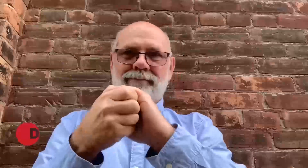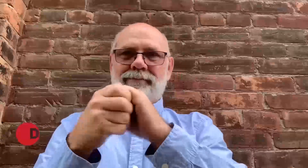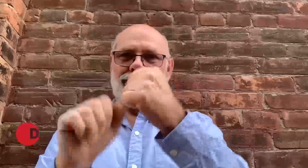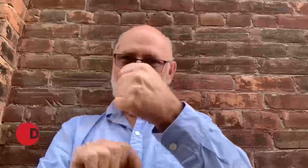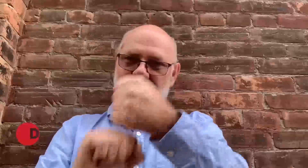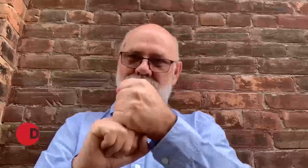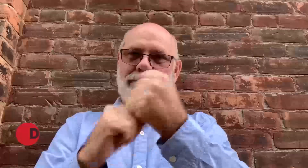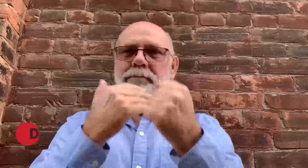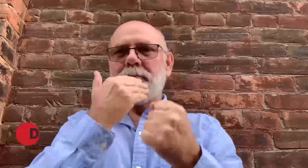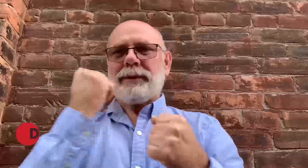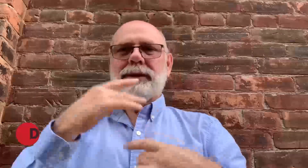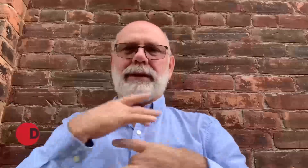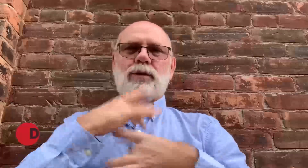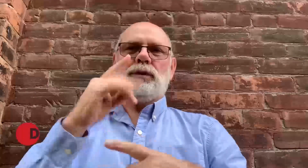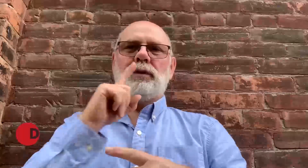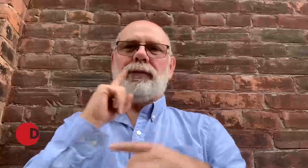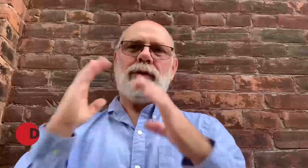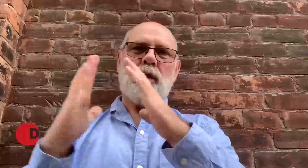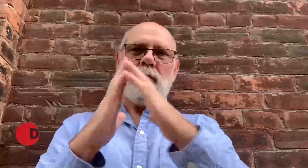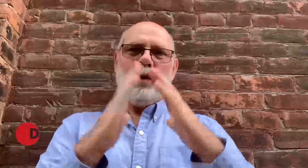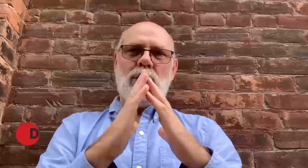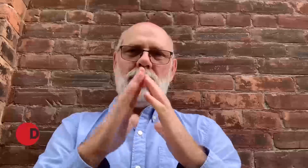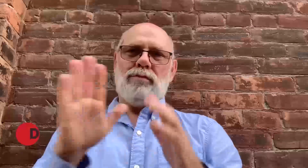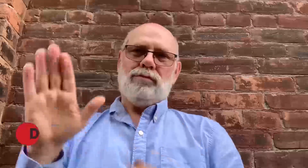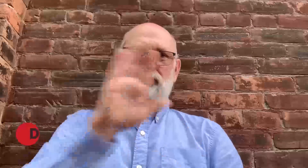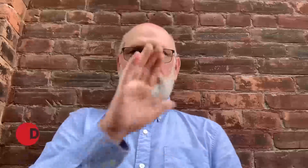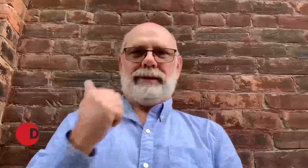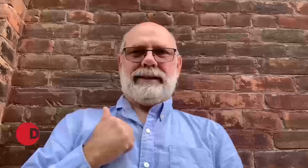in the best interests of the Deaf community across Canada.